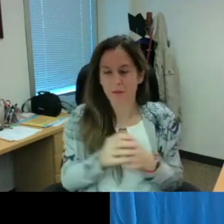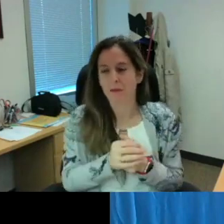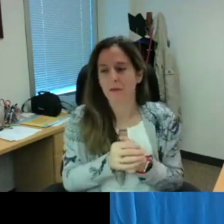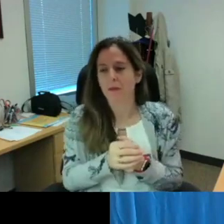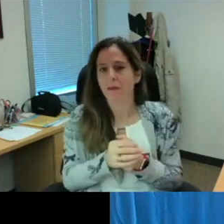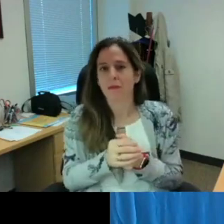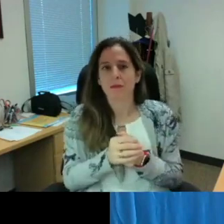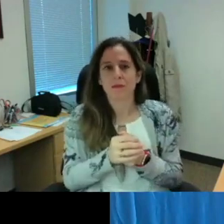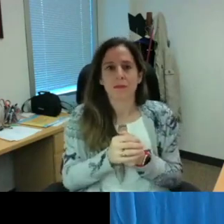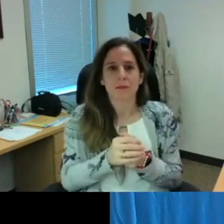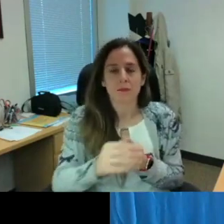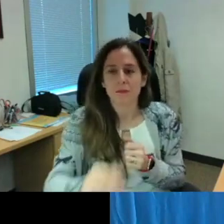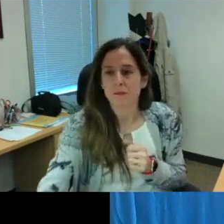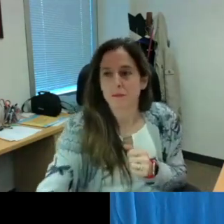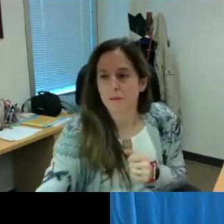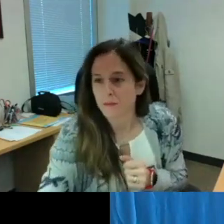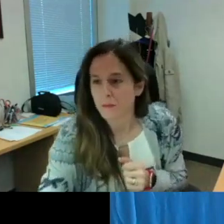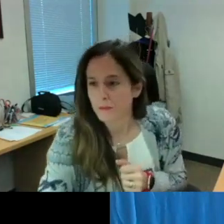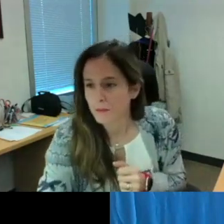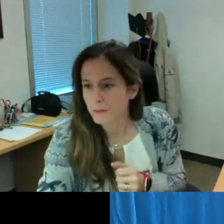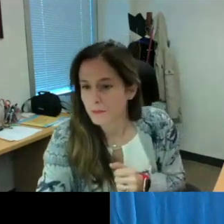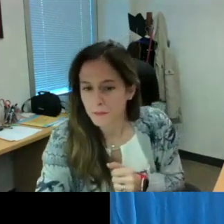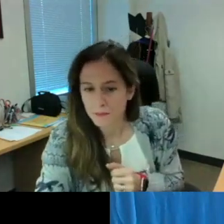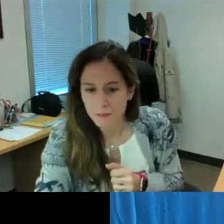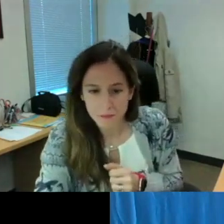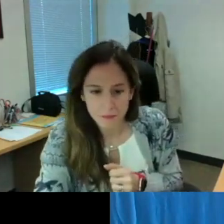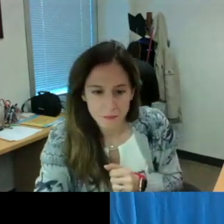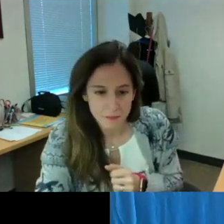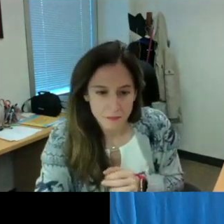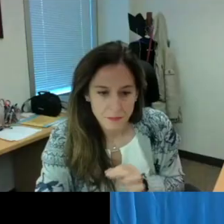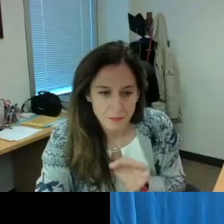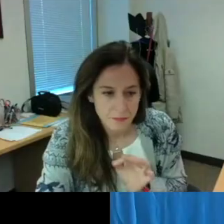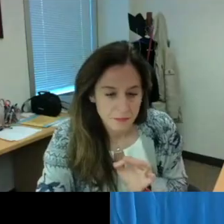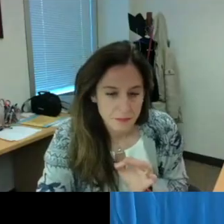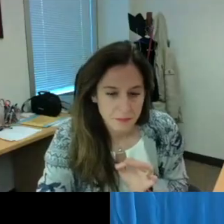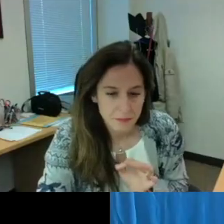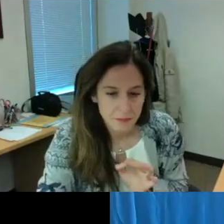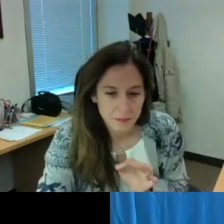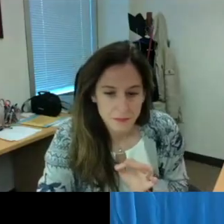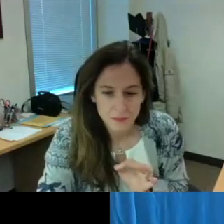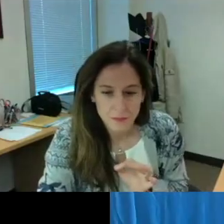a chat message to me and we will promote you to panelist that you can ask your question in sign